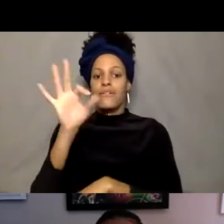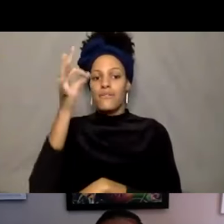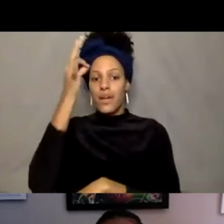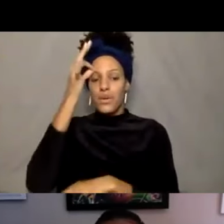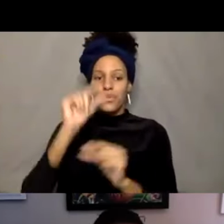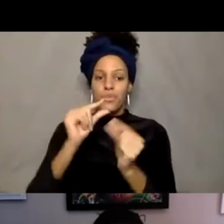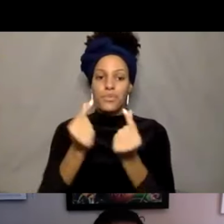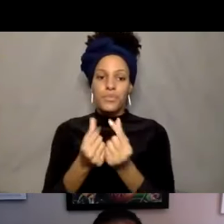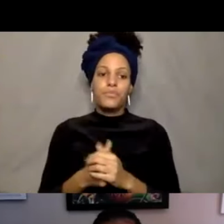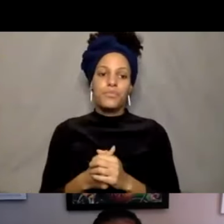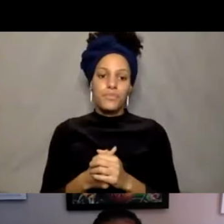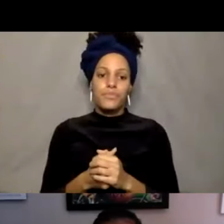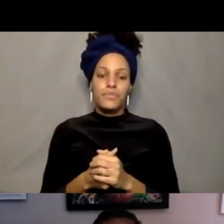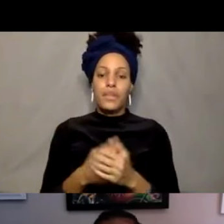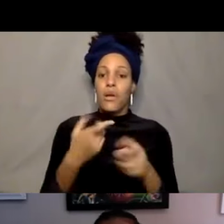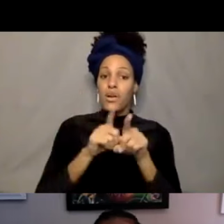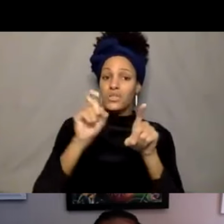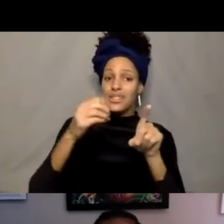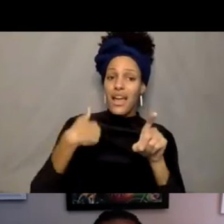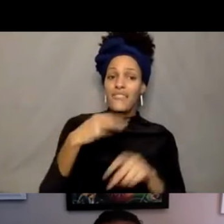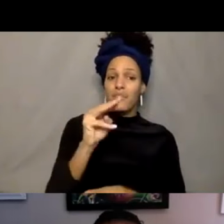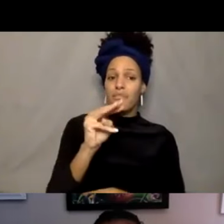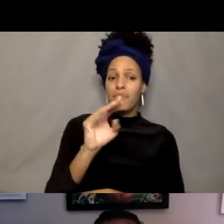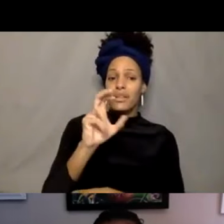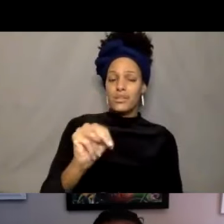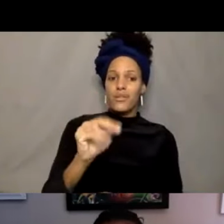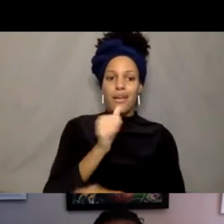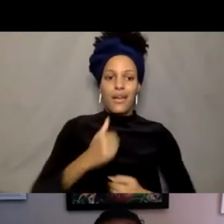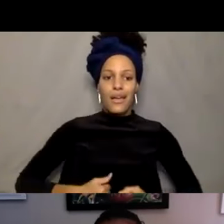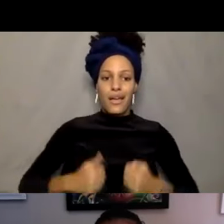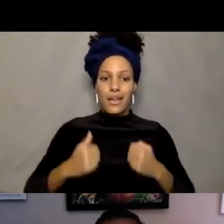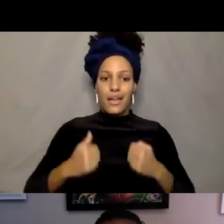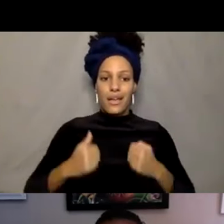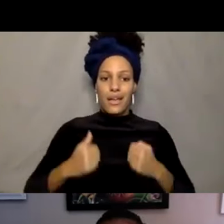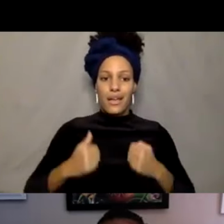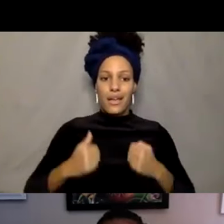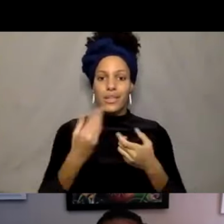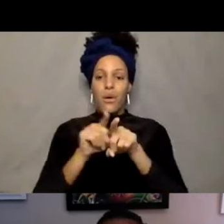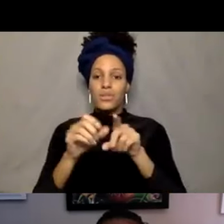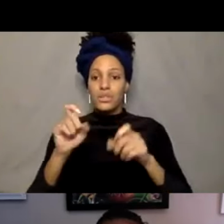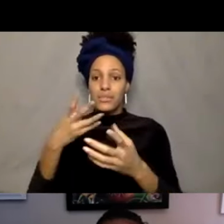with a Minnesota address, and have an active registration with the Minnesota Secretary of State